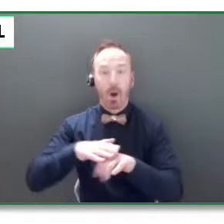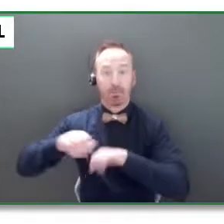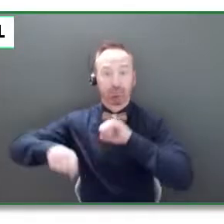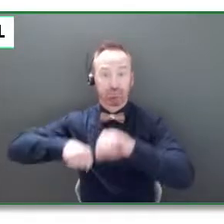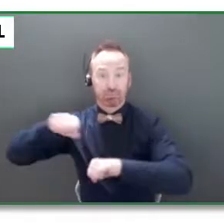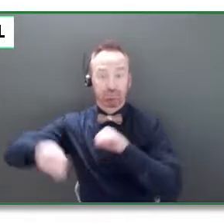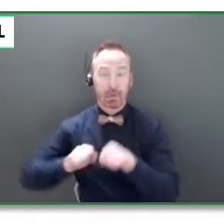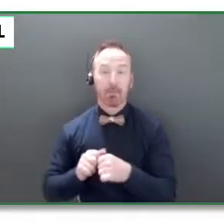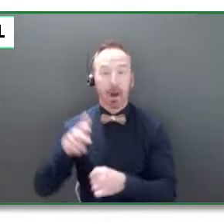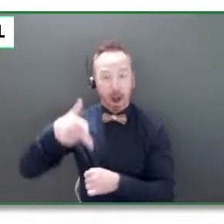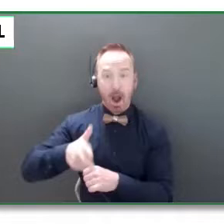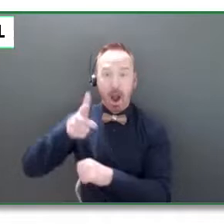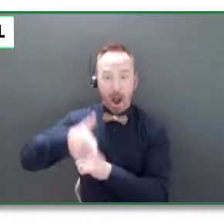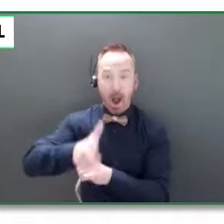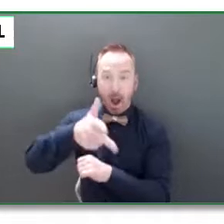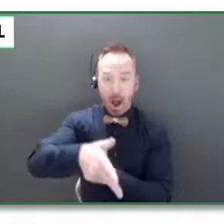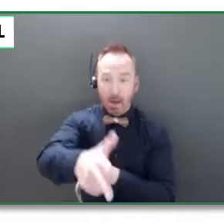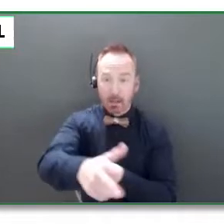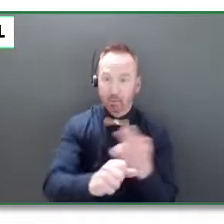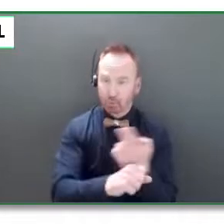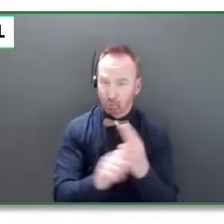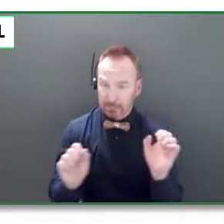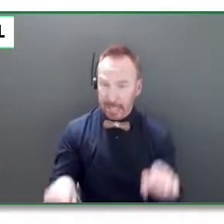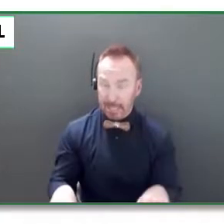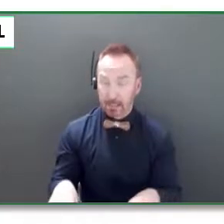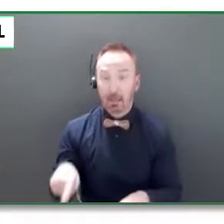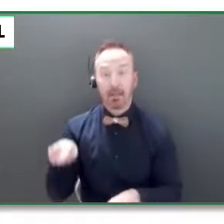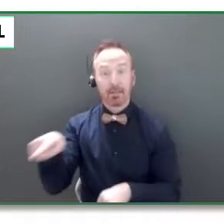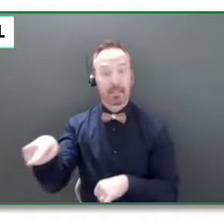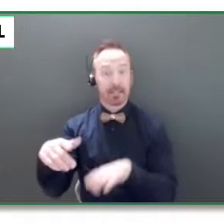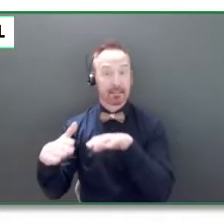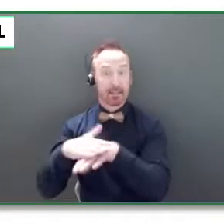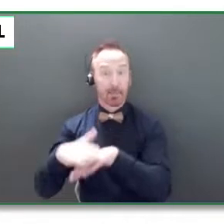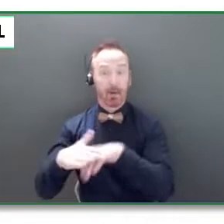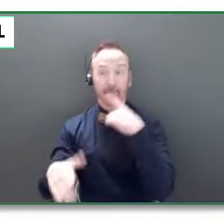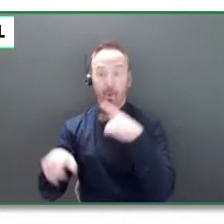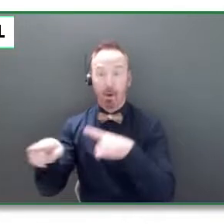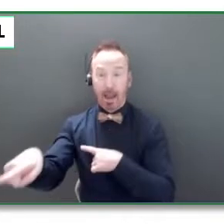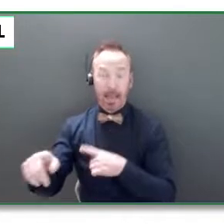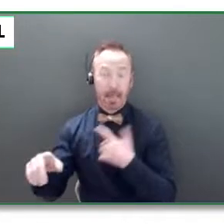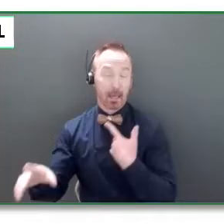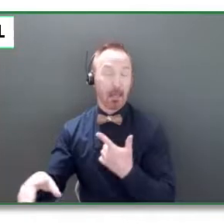trail. This trail is now accessible to an adapted mountain bike rider but is not